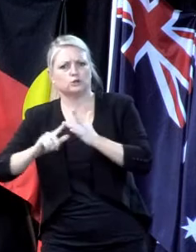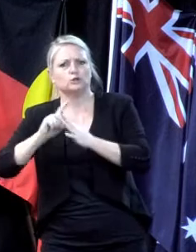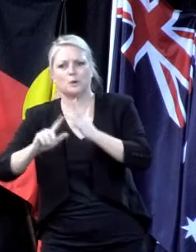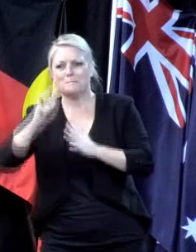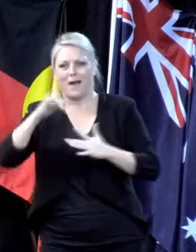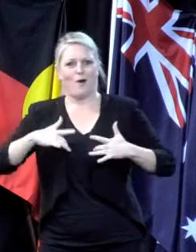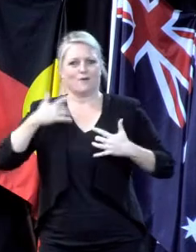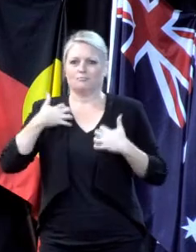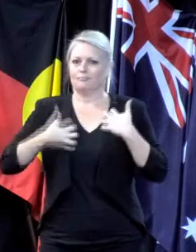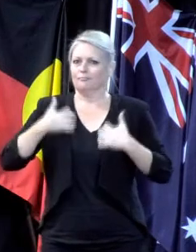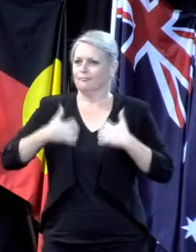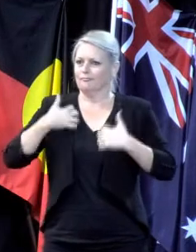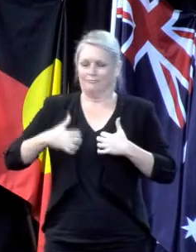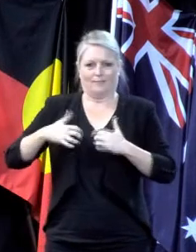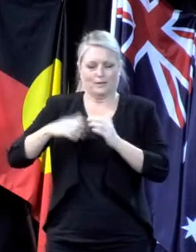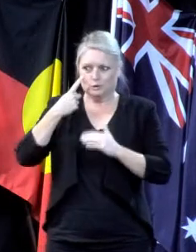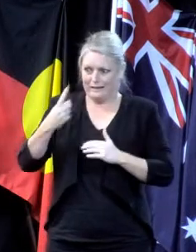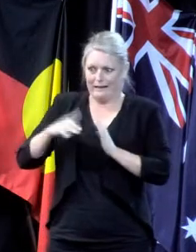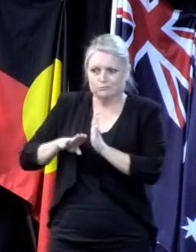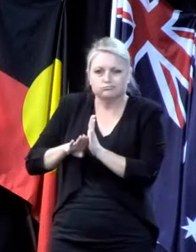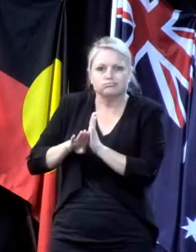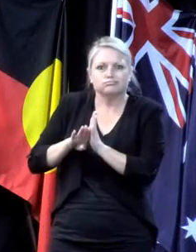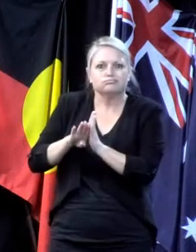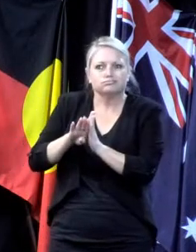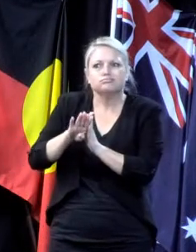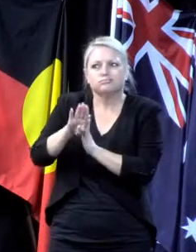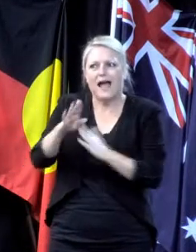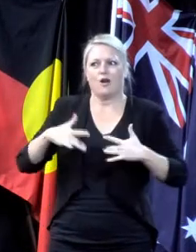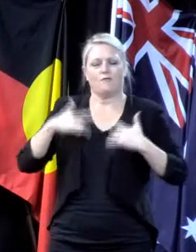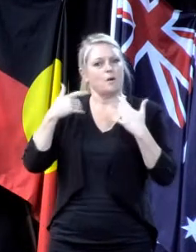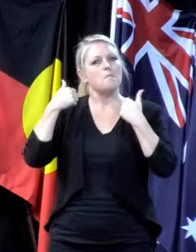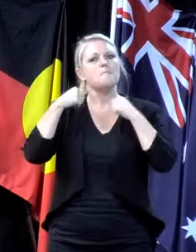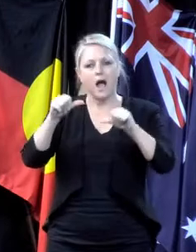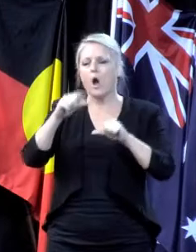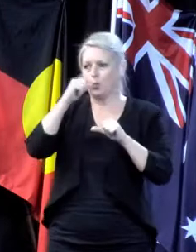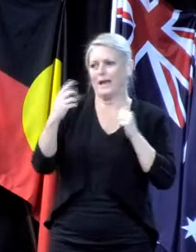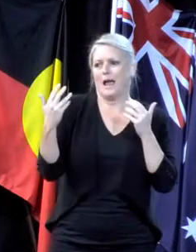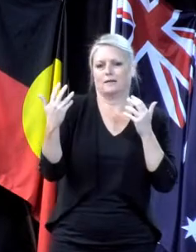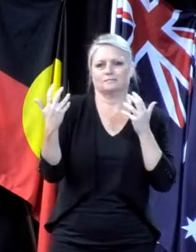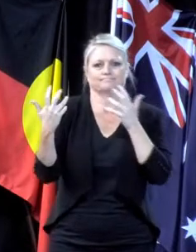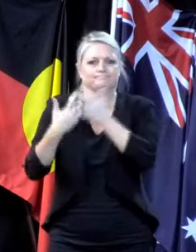And I'm really proud, and so are her parents, that we're accommodating for her needs at our school